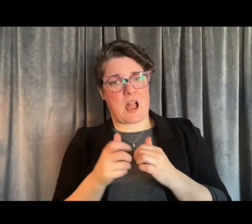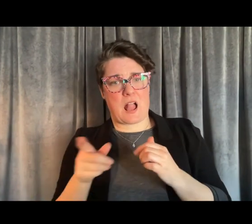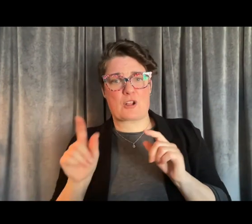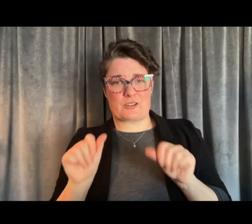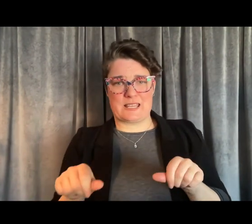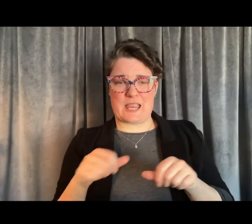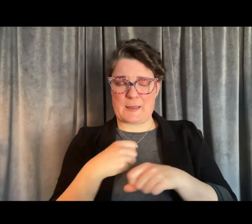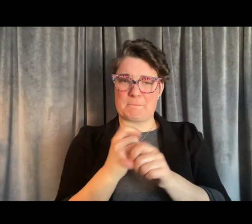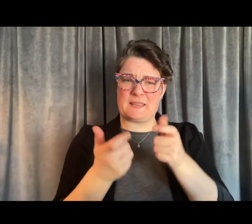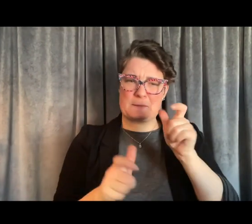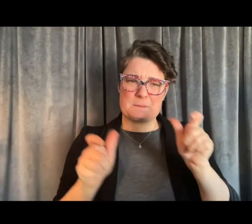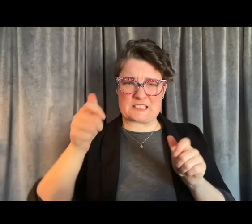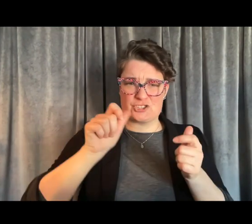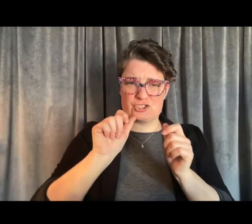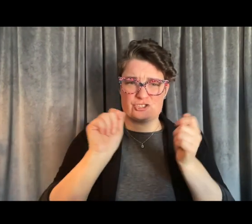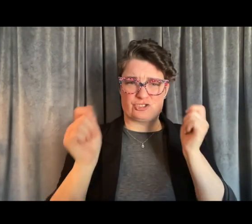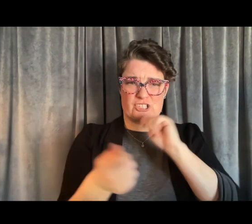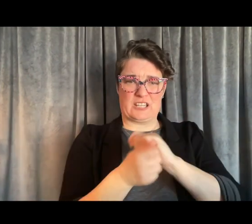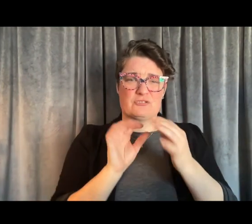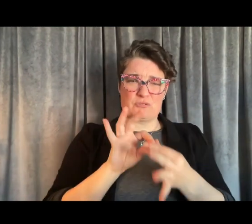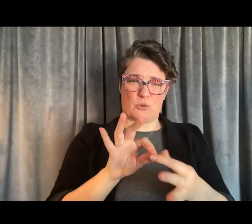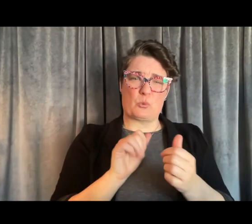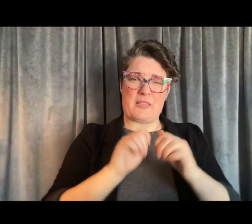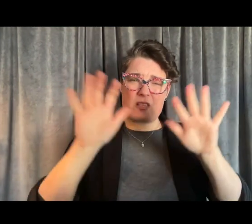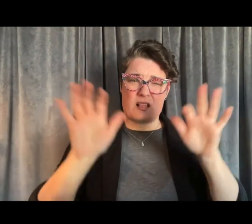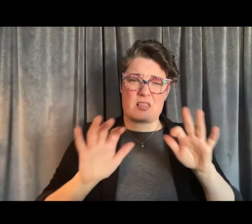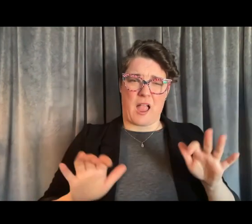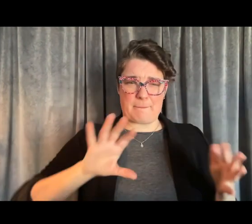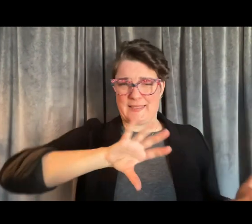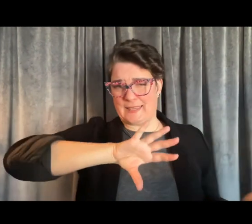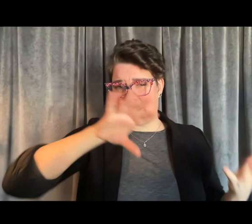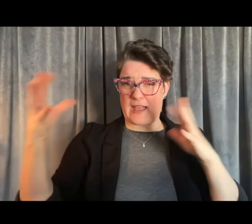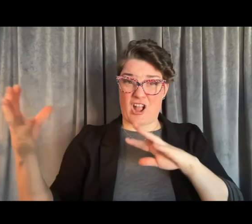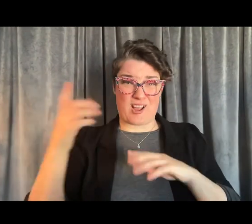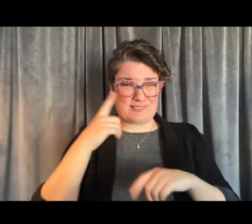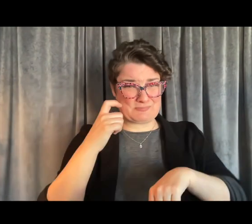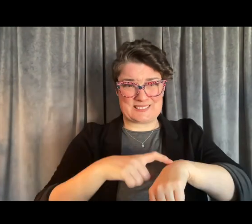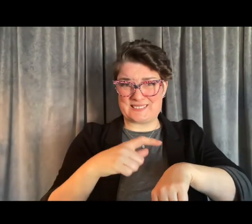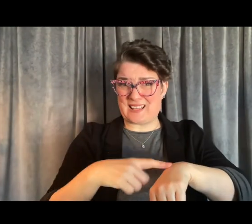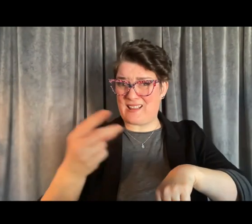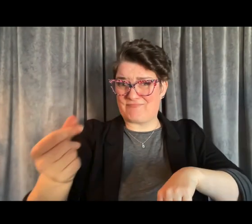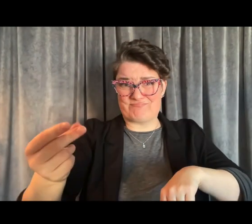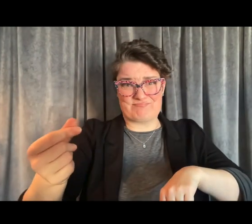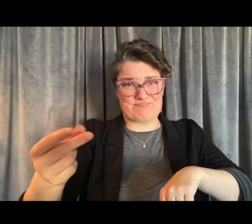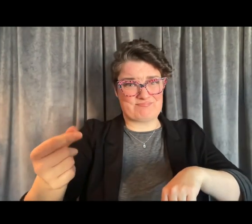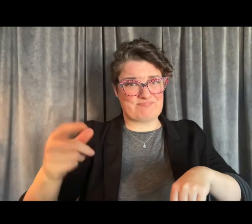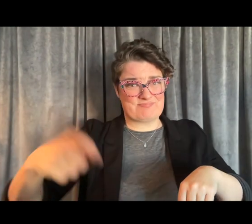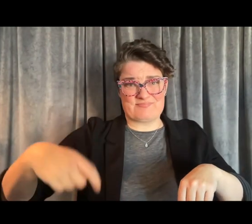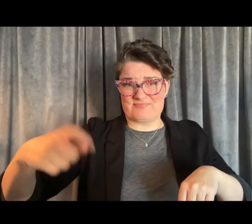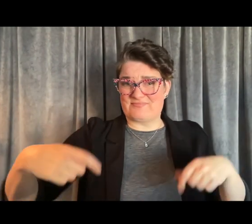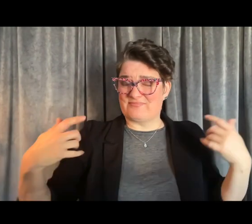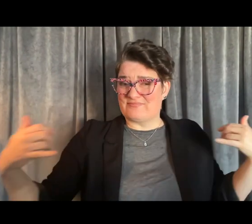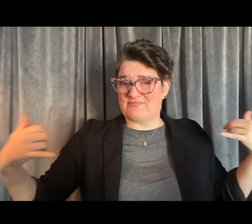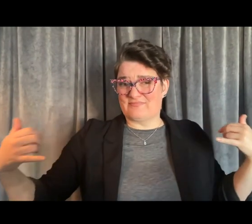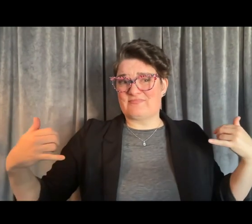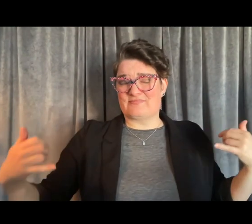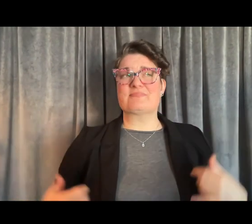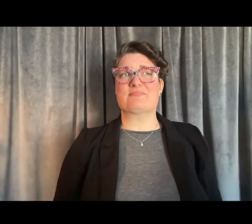she could most immediately make change around climate chaos because it's such a time sensitive immediate issue.